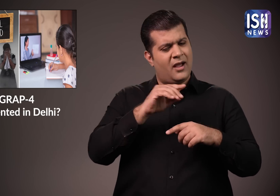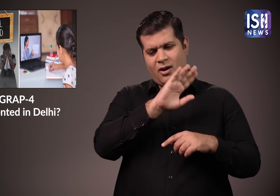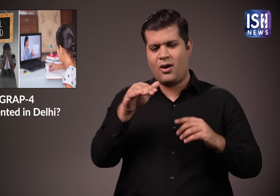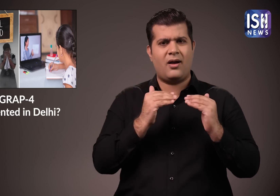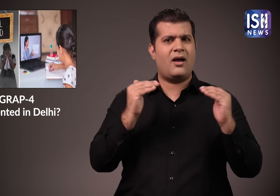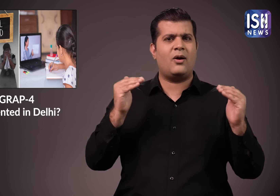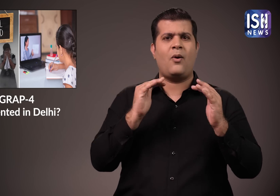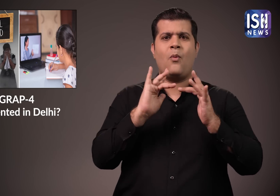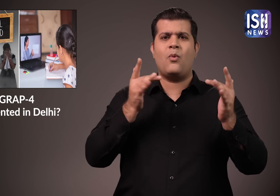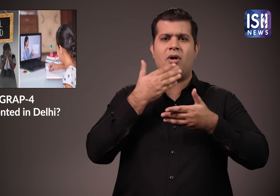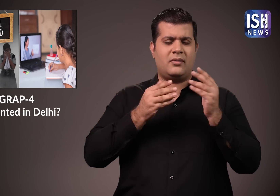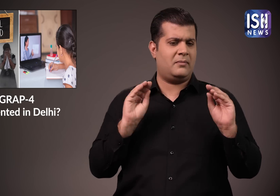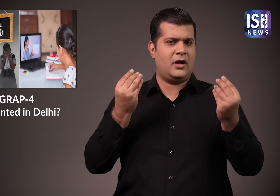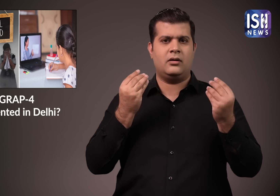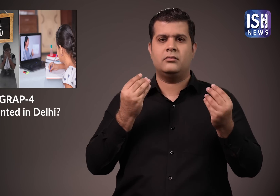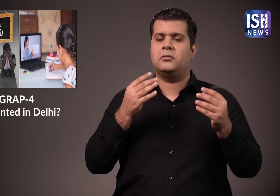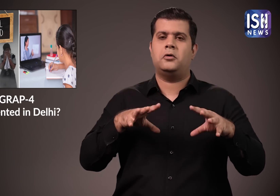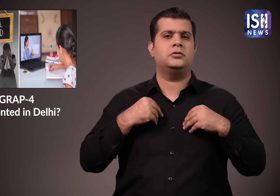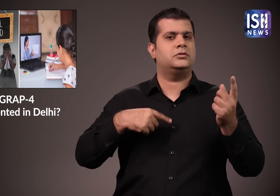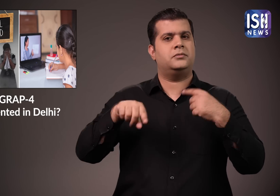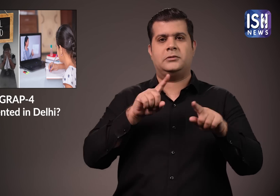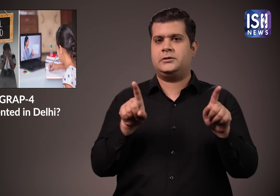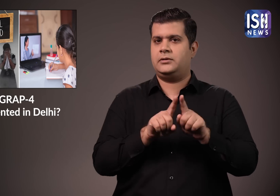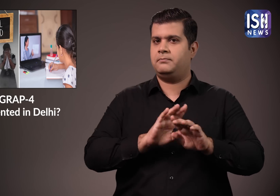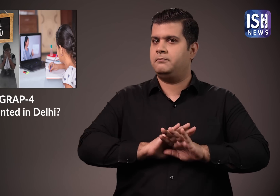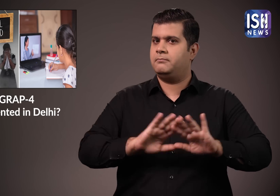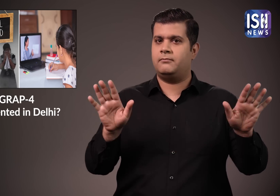It said that in-person classes even for 10th and 12th students must be suspended.